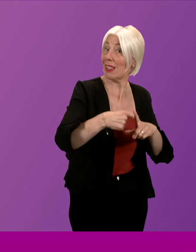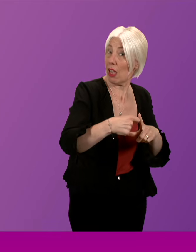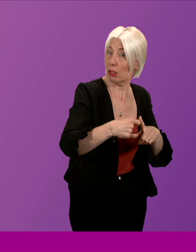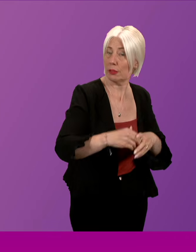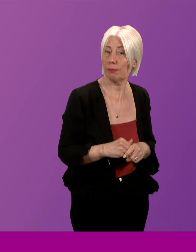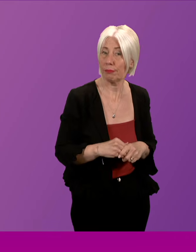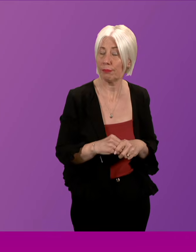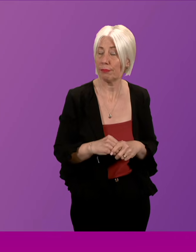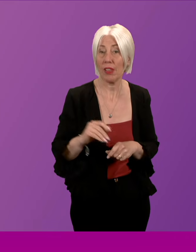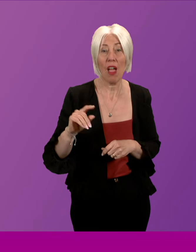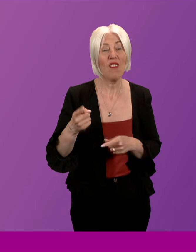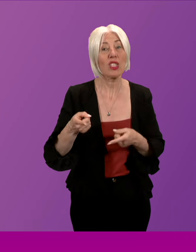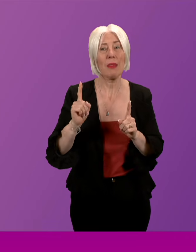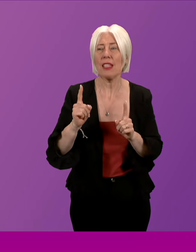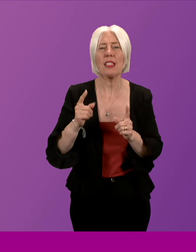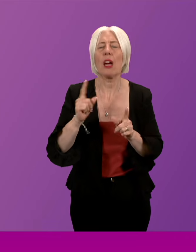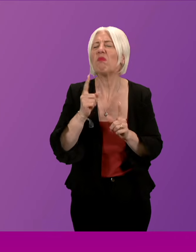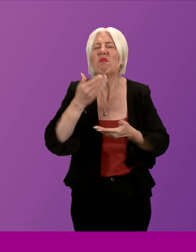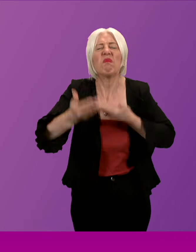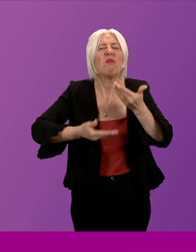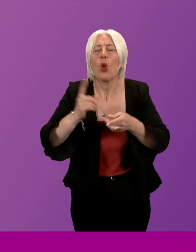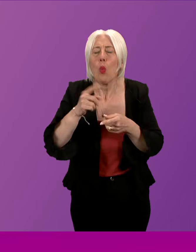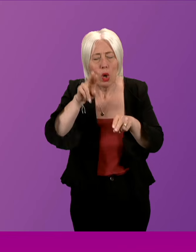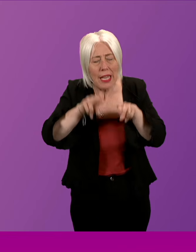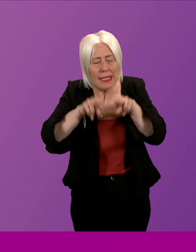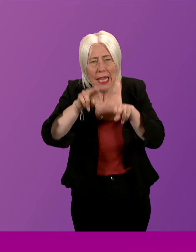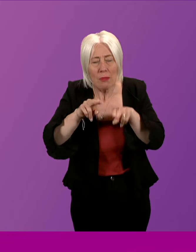Will the First Minister outline what assessment, if any, the Scottish Government has made of the